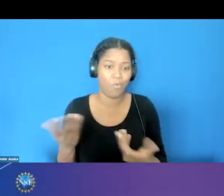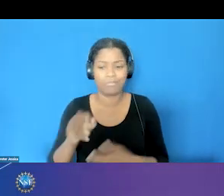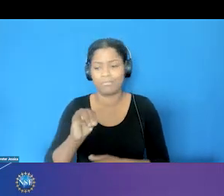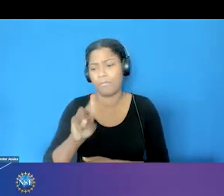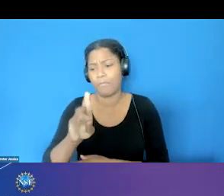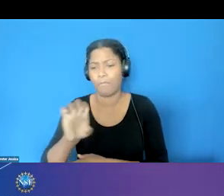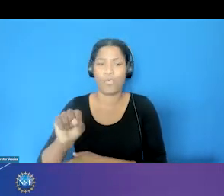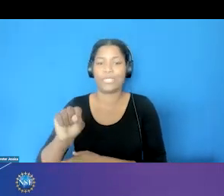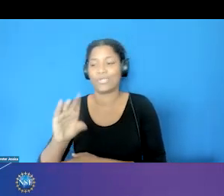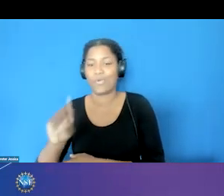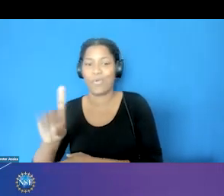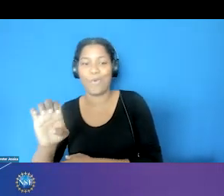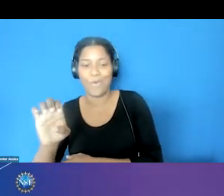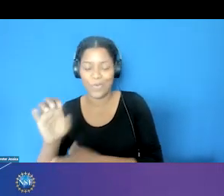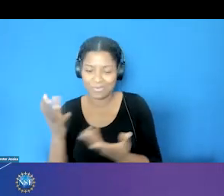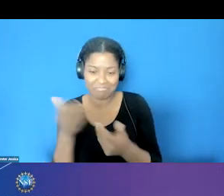or however you need to communicate to get the job done.